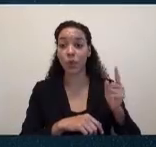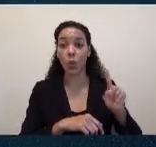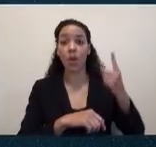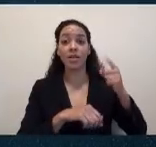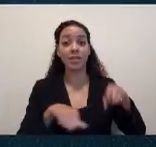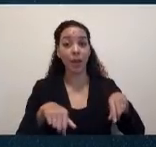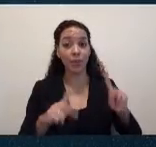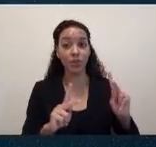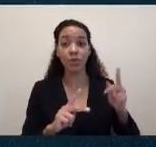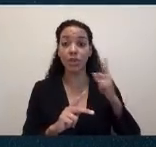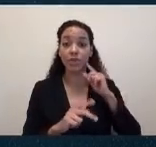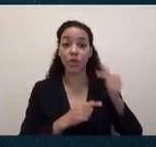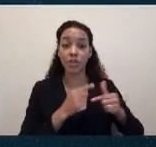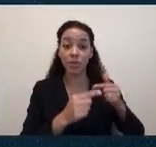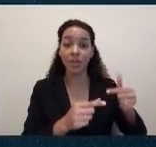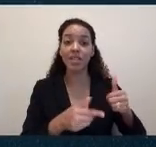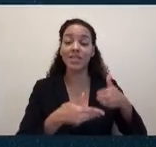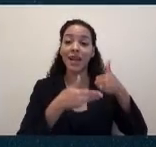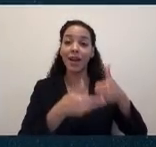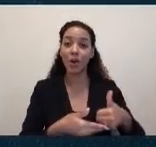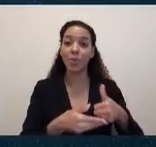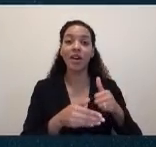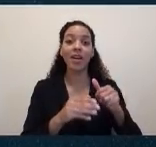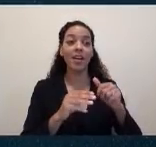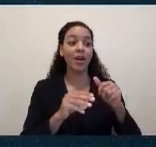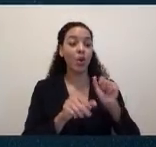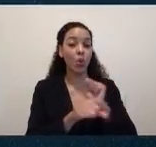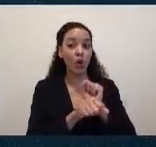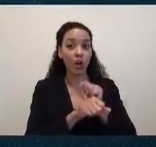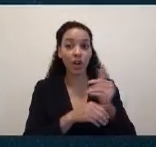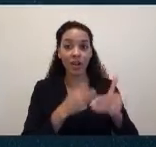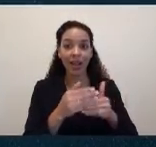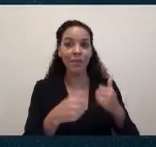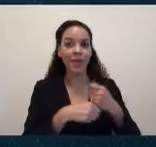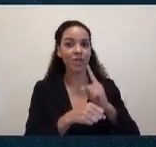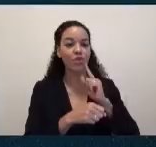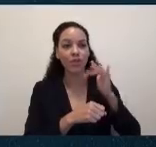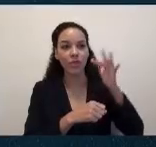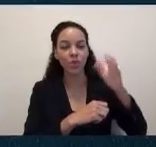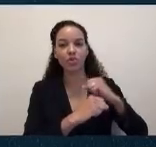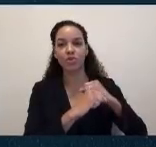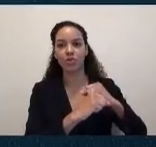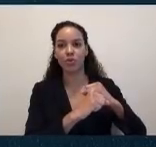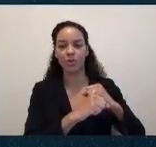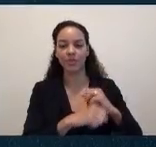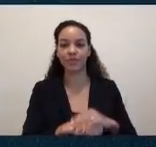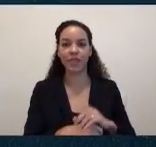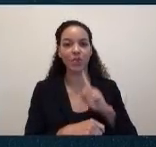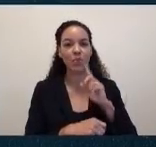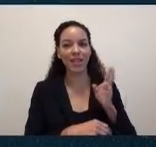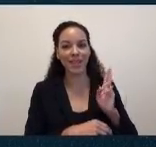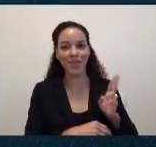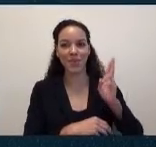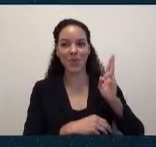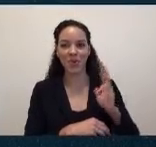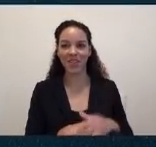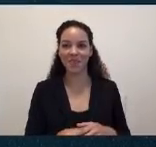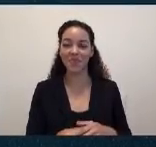and to secure our future. It's truly historic. So thank you so much to our engaged audience